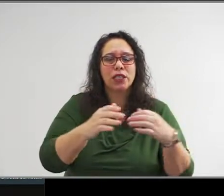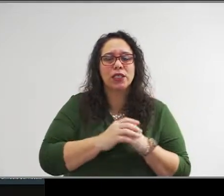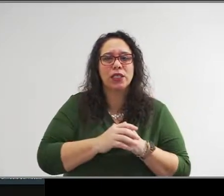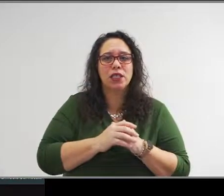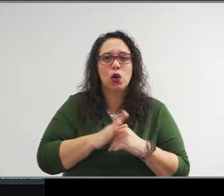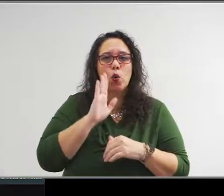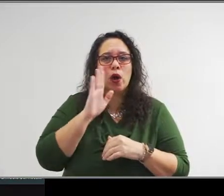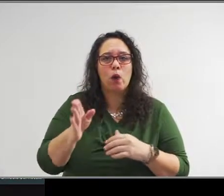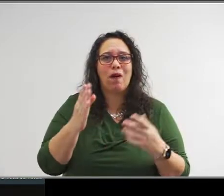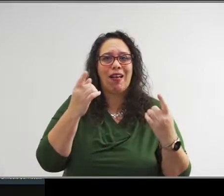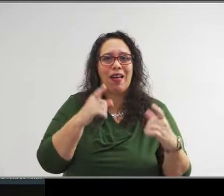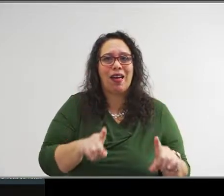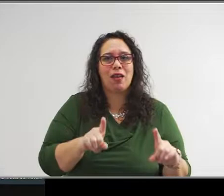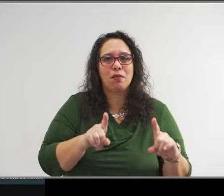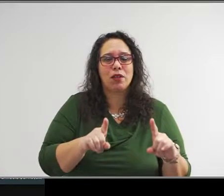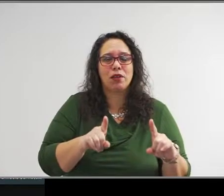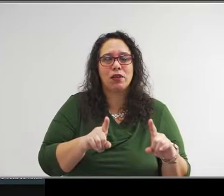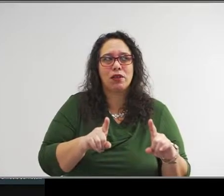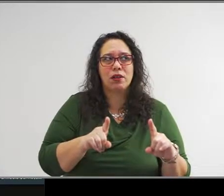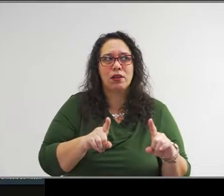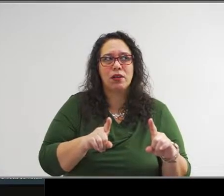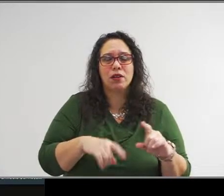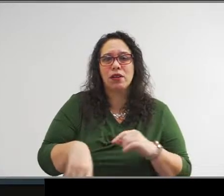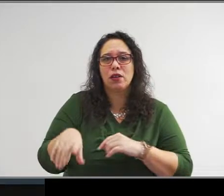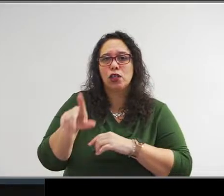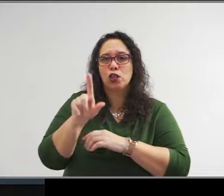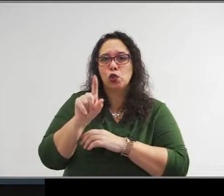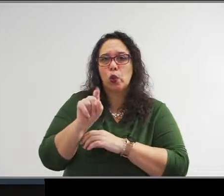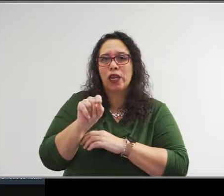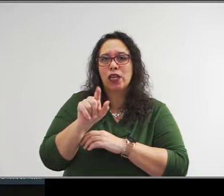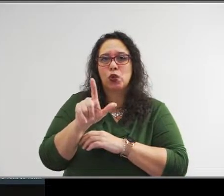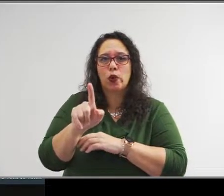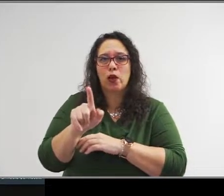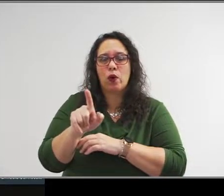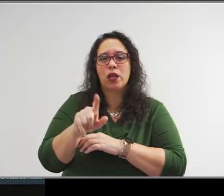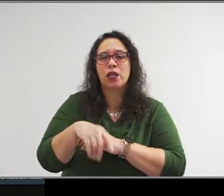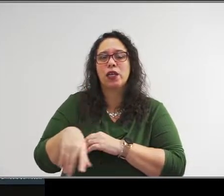for 2021 to 2022 school year